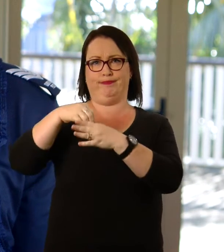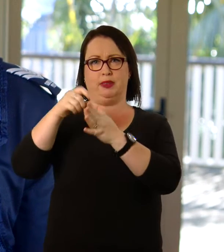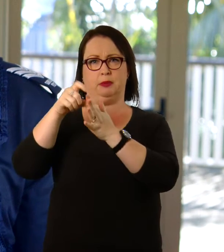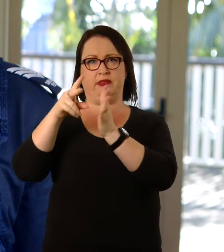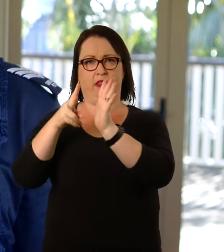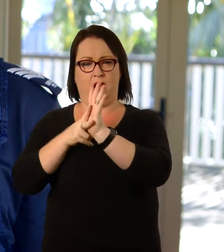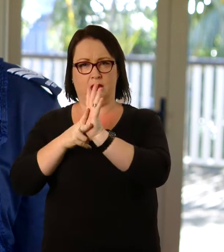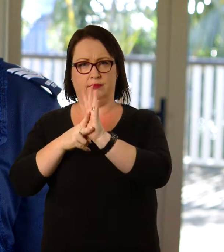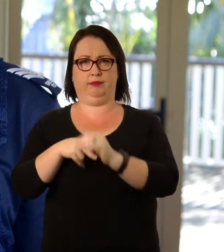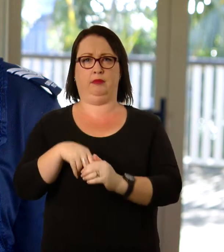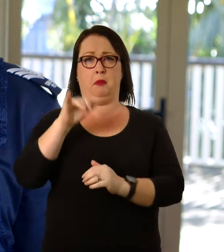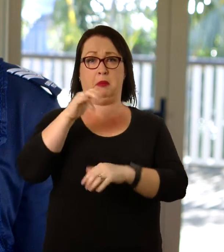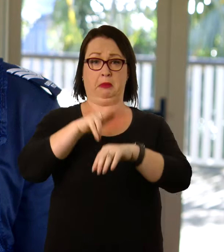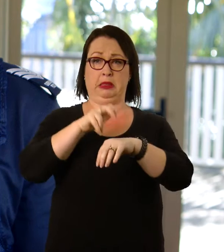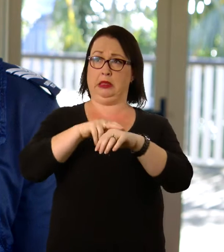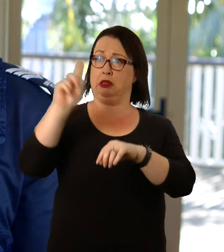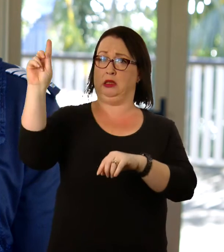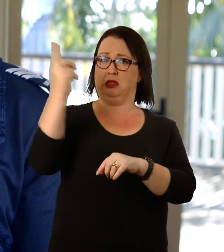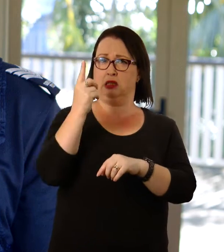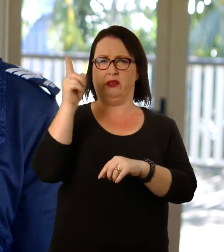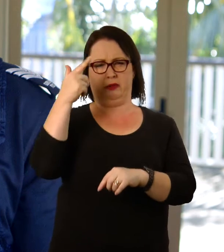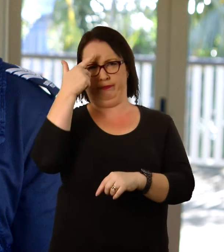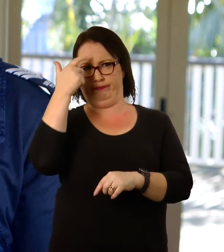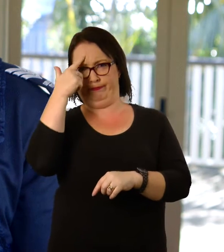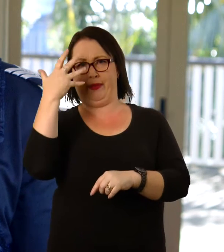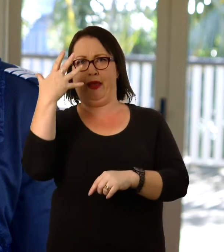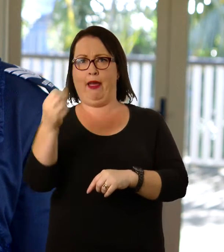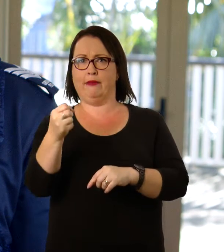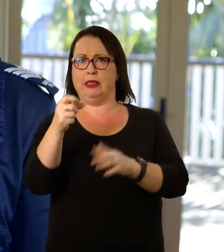If police are called to an incident and if we reasonably suspect domestic violence